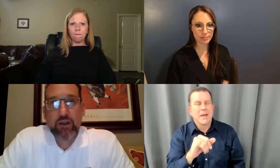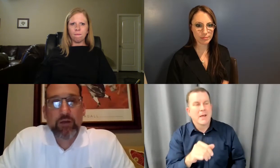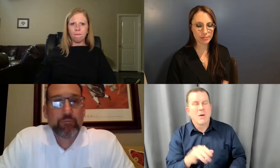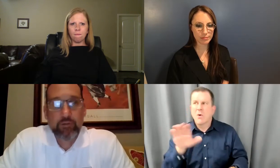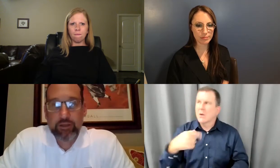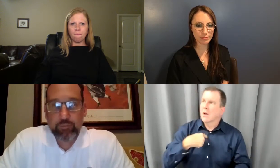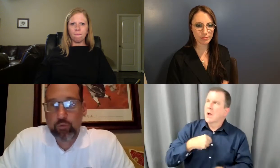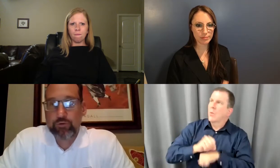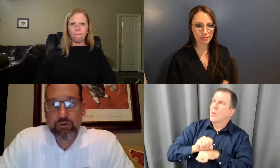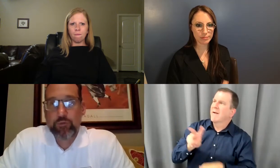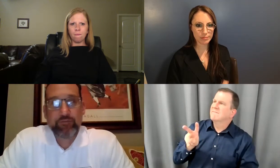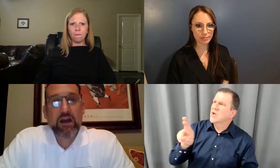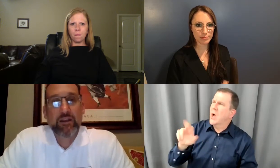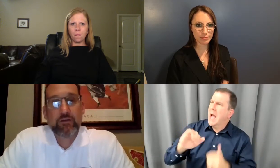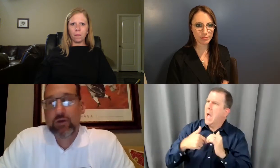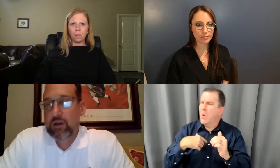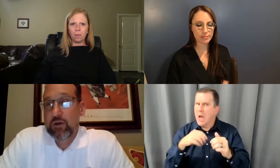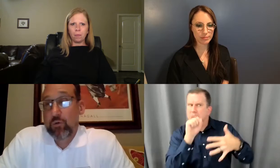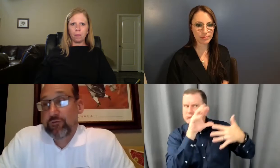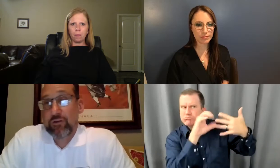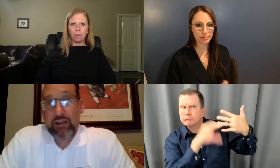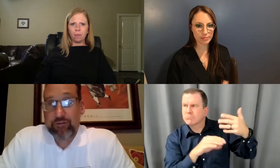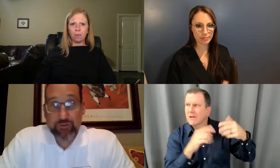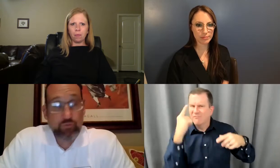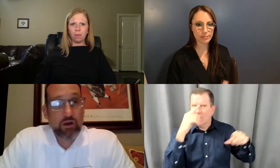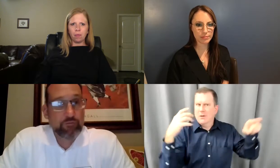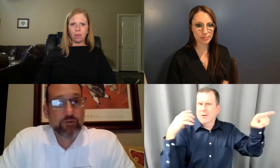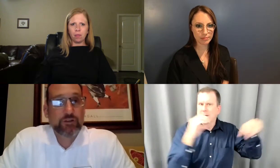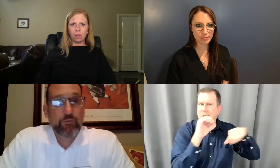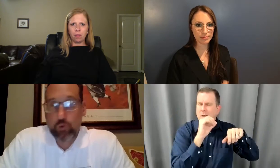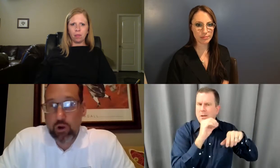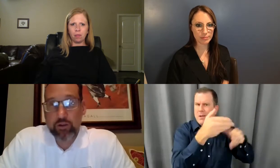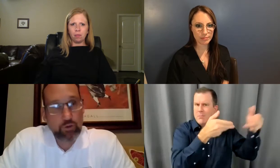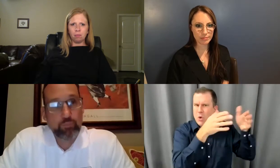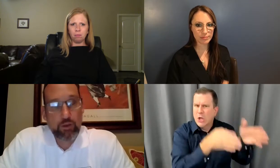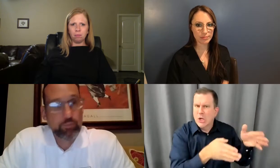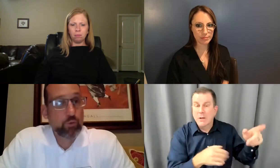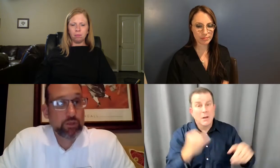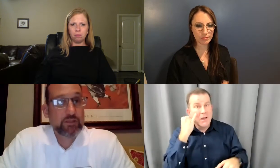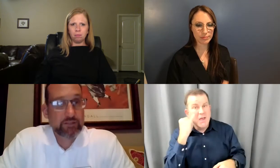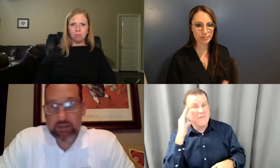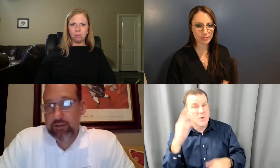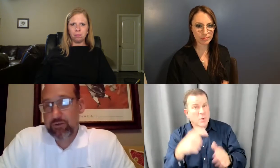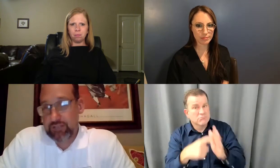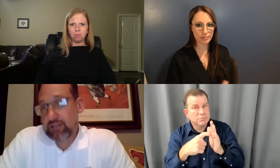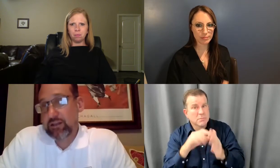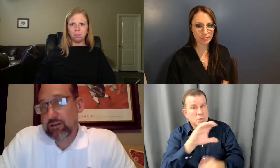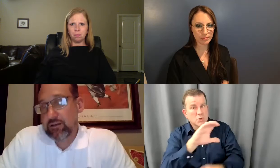how do I let employers know what they've got to do? Well, if you're gonna have a Zoom conference and required your employees to attend it,